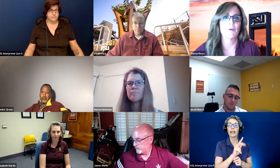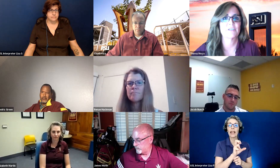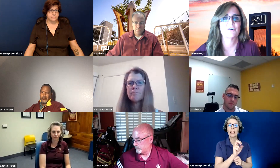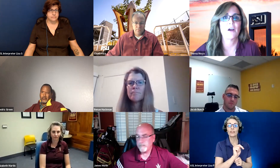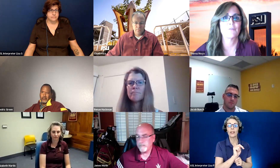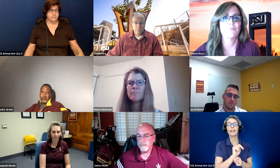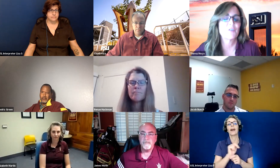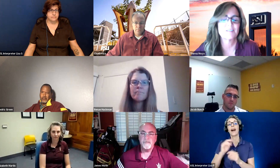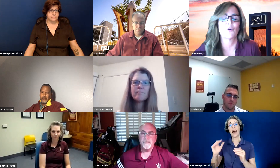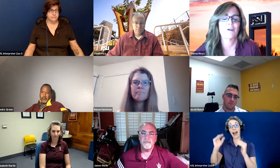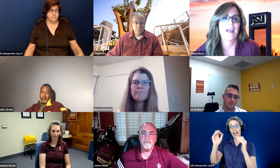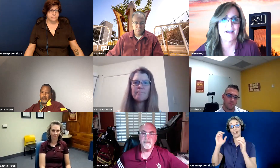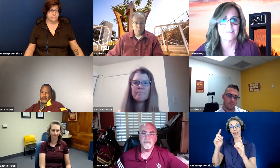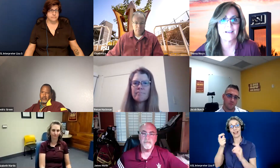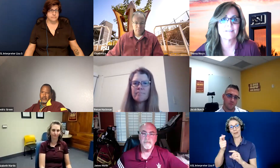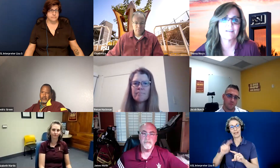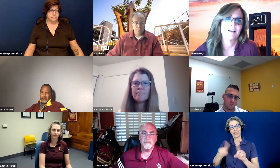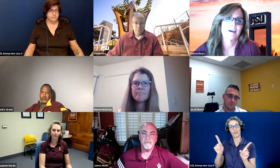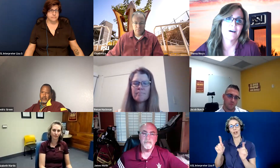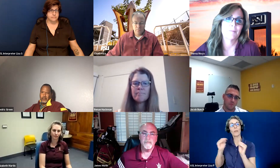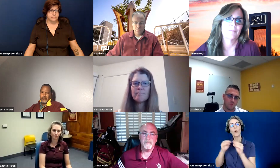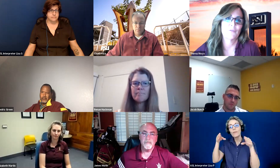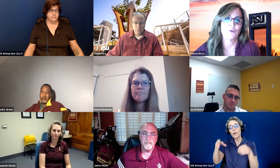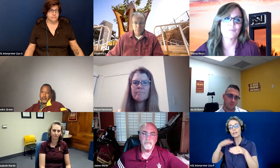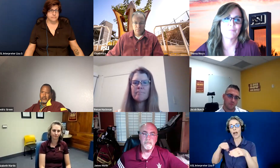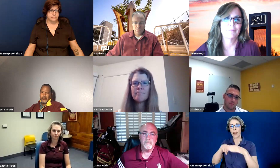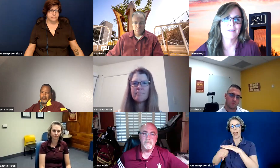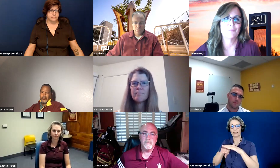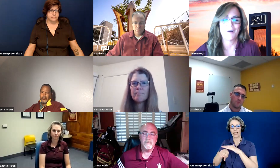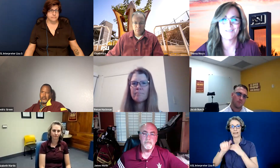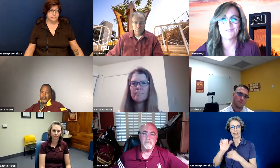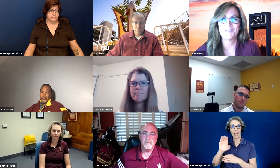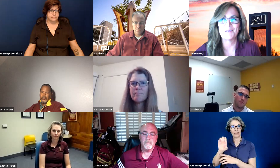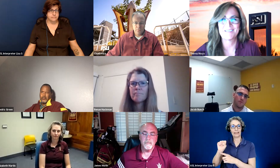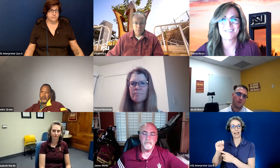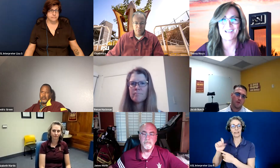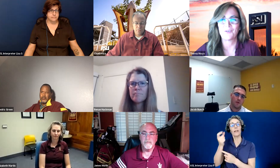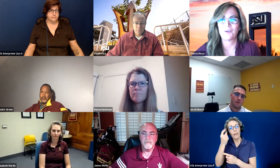We want to our focuses more on access. Of course we want students to be successful